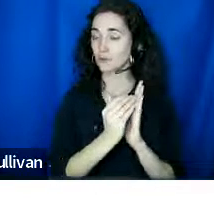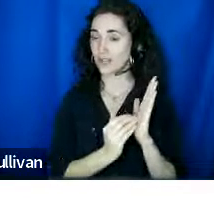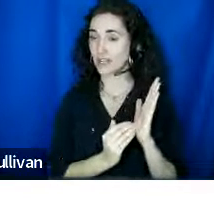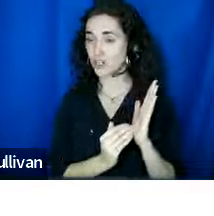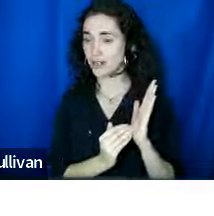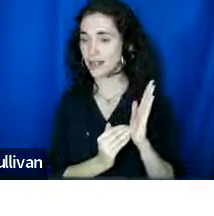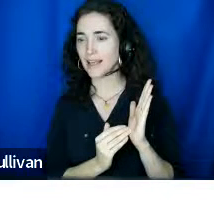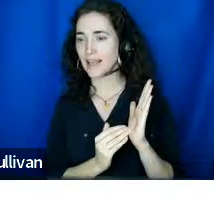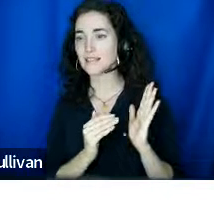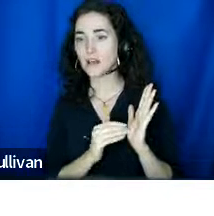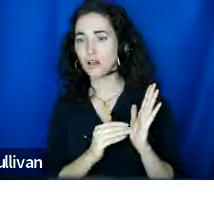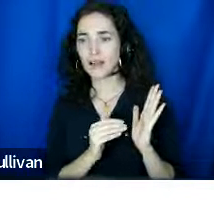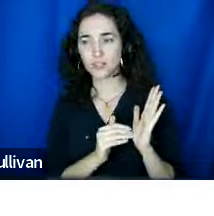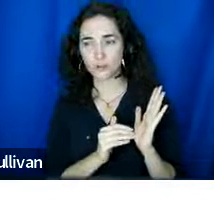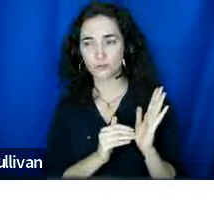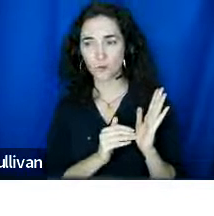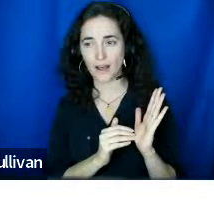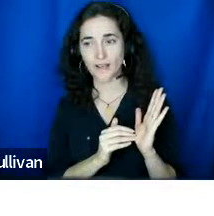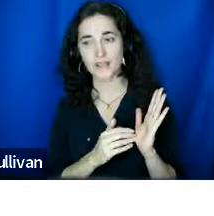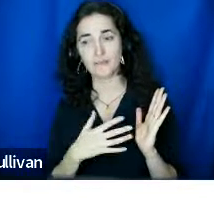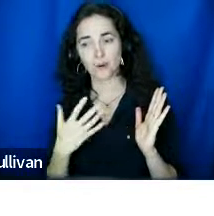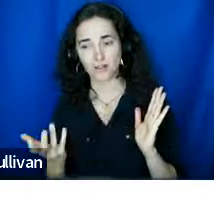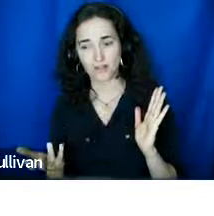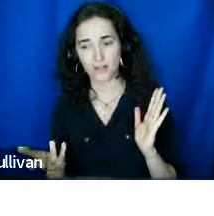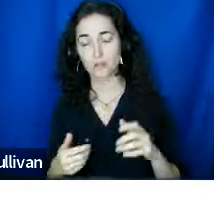Memorization is not as useful as a phrase.